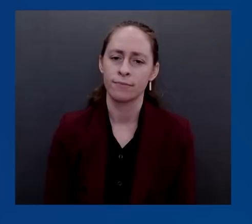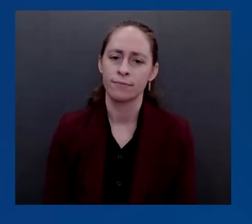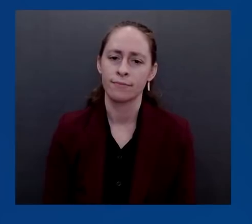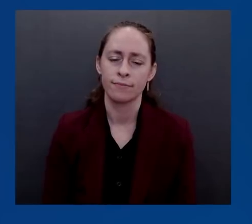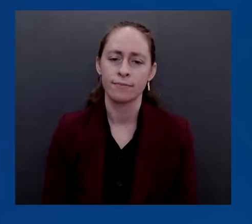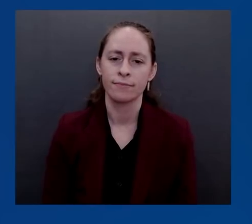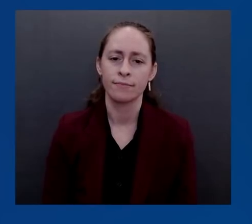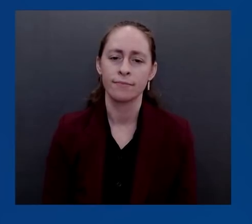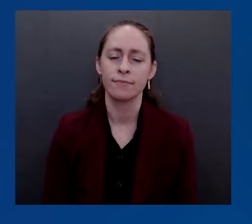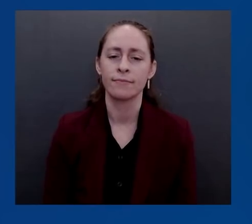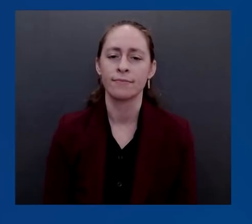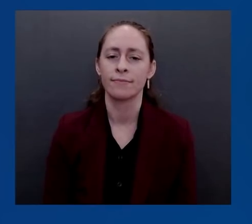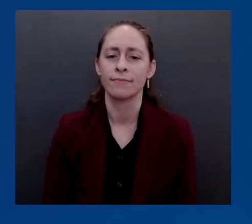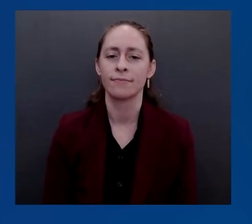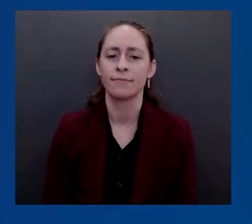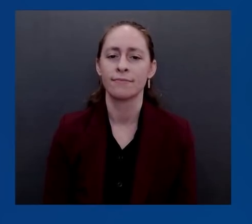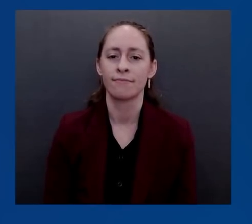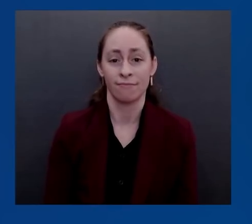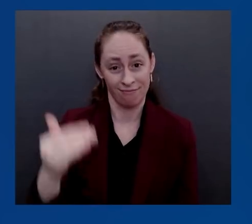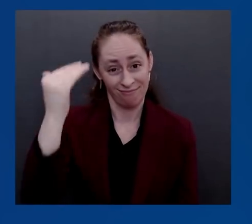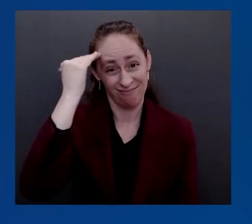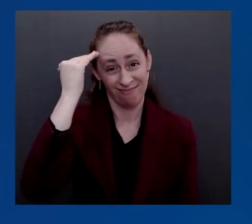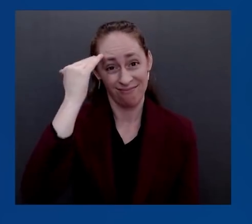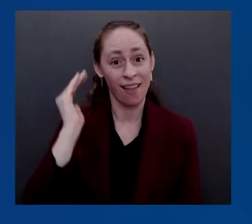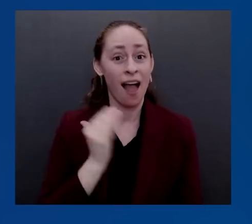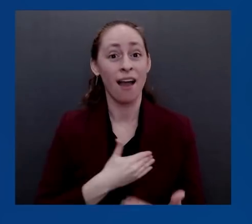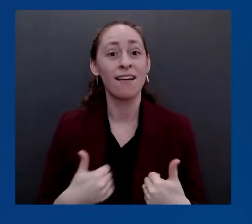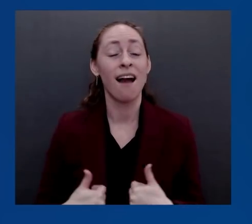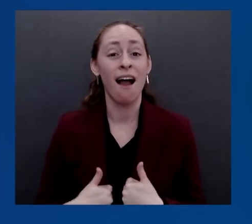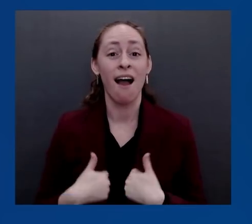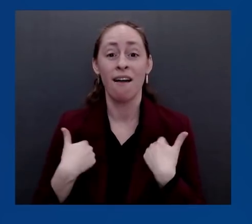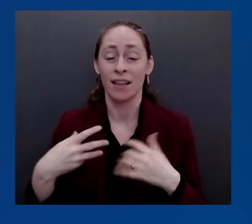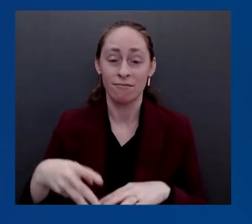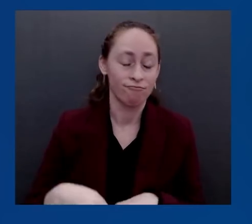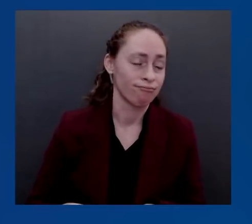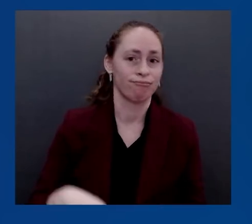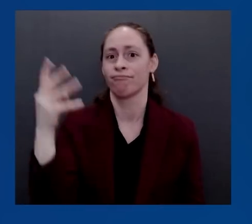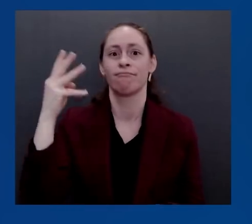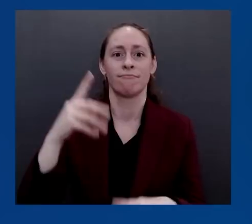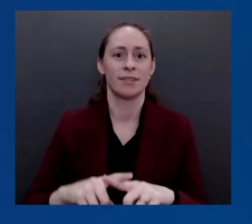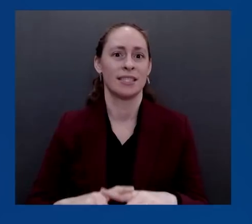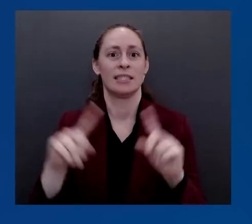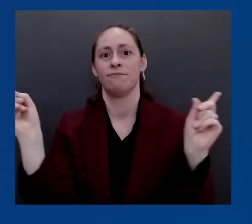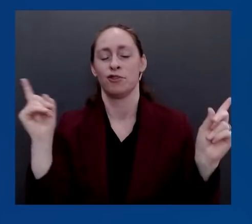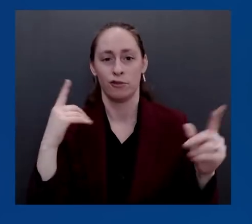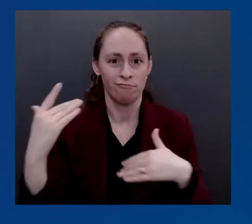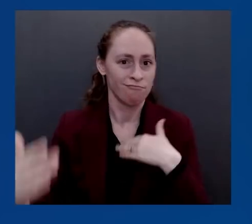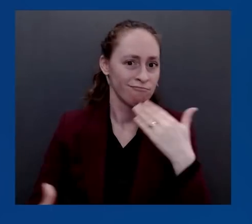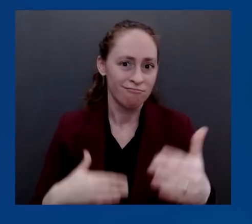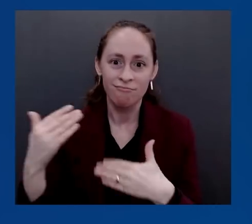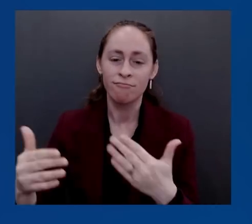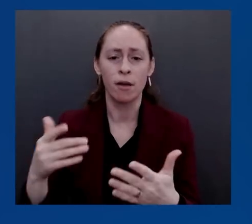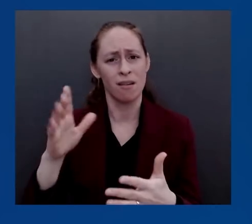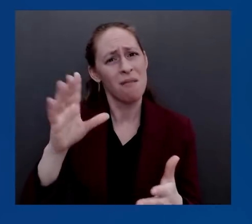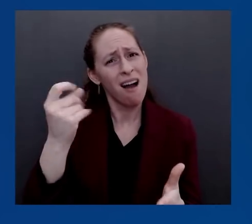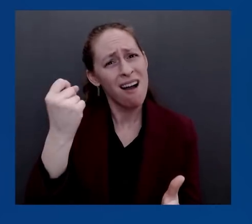We all share the same goal: to get to a point where COVID-19 is no longer disrupting our daily lives; a time when it won't be a constant crisis,